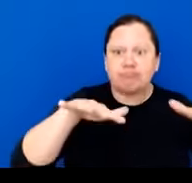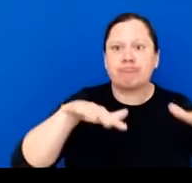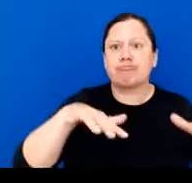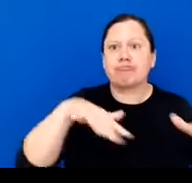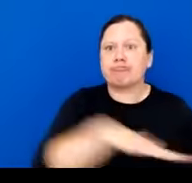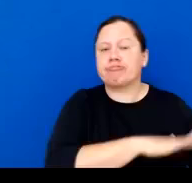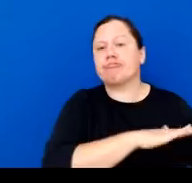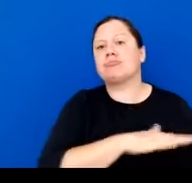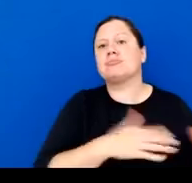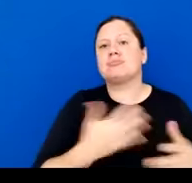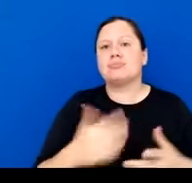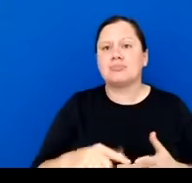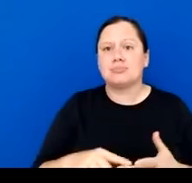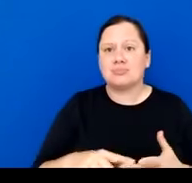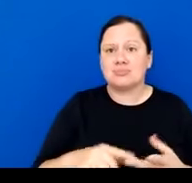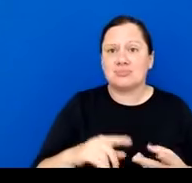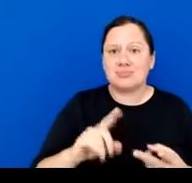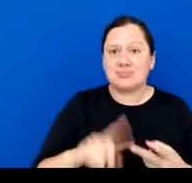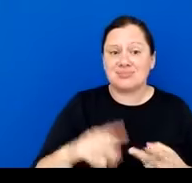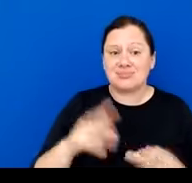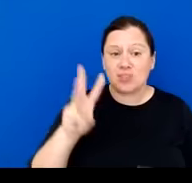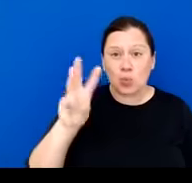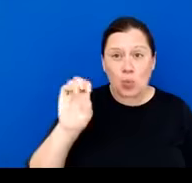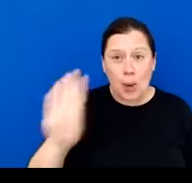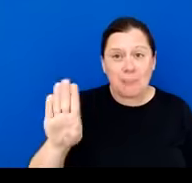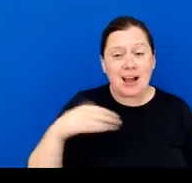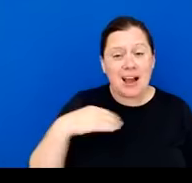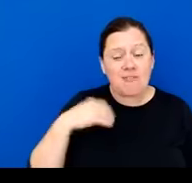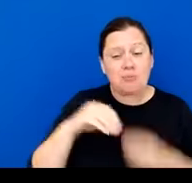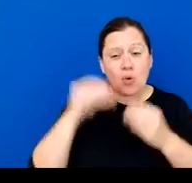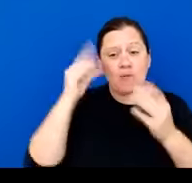Friday and Saturday we will start to see significant